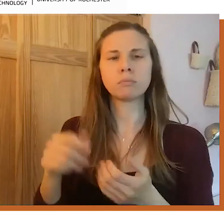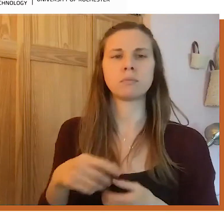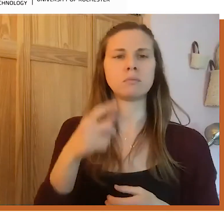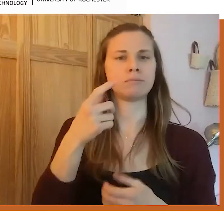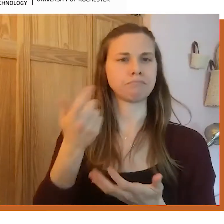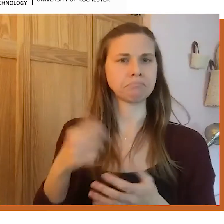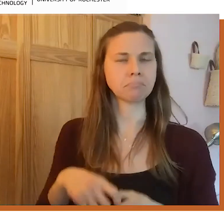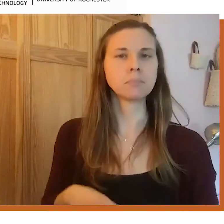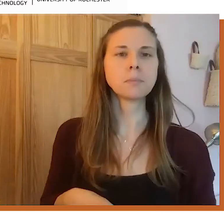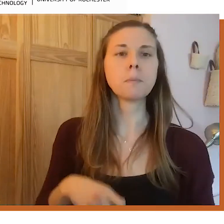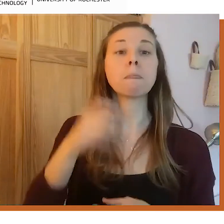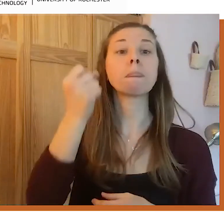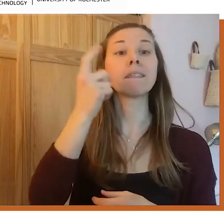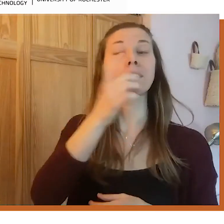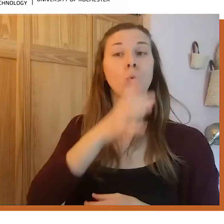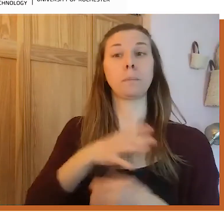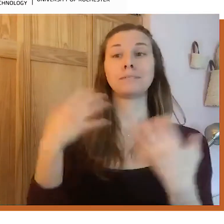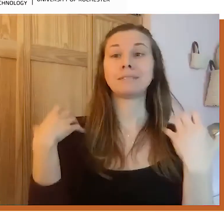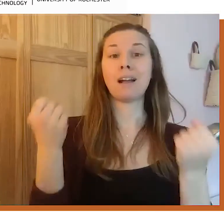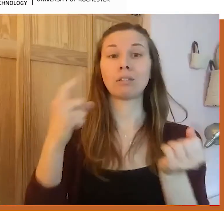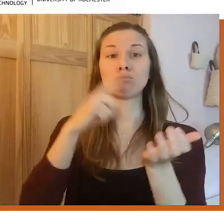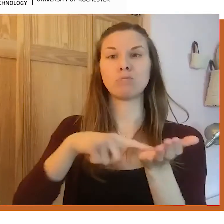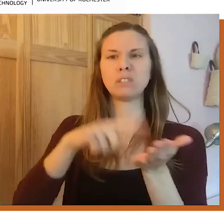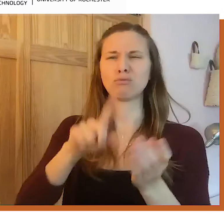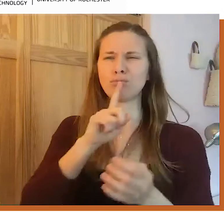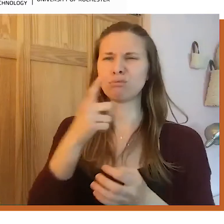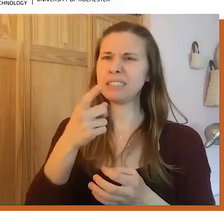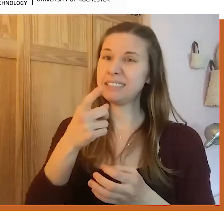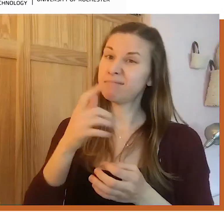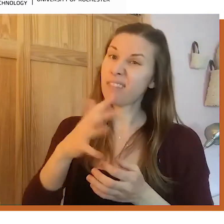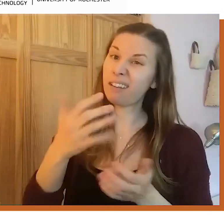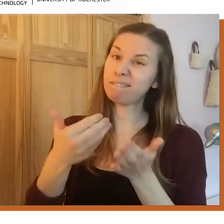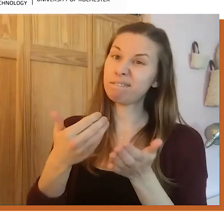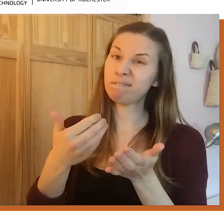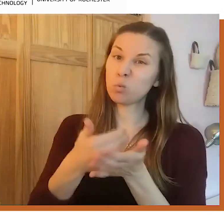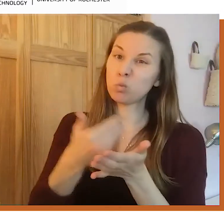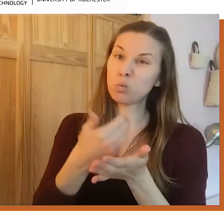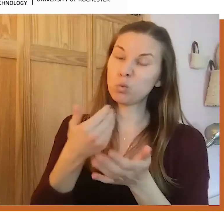of what's already been studied, so women's health research is a fairly new field topic